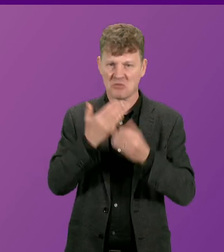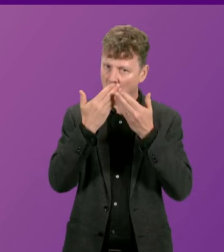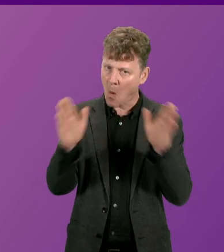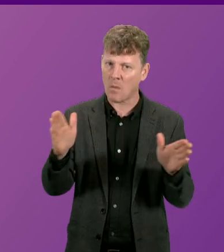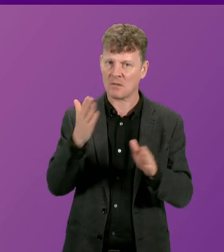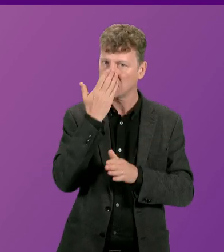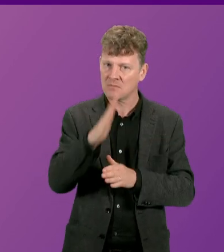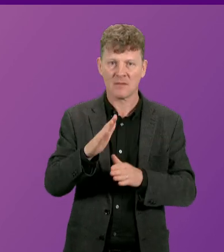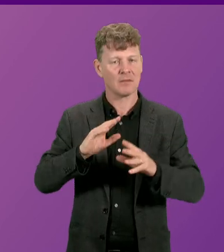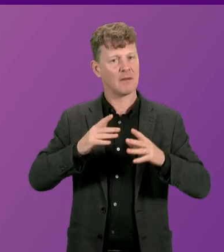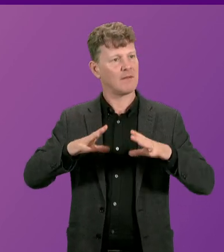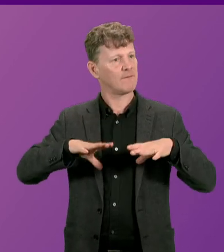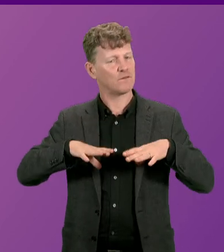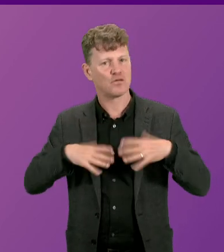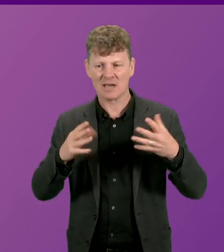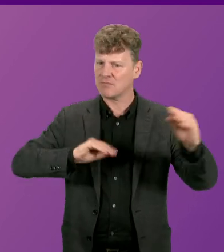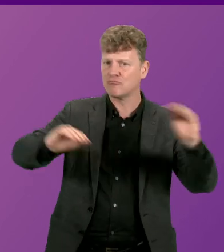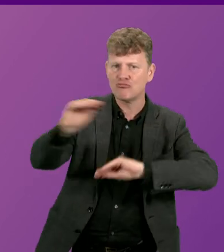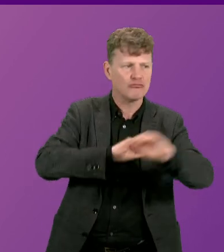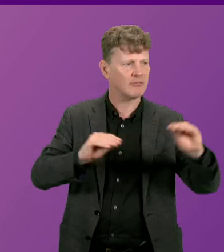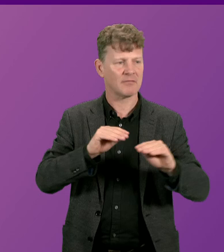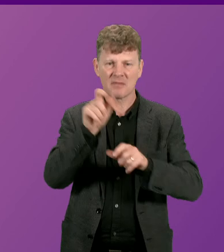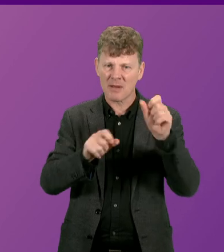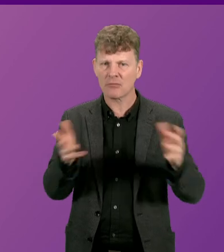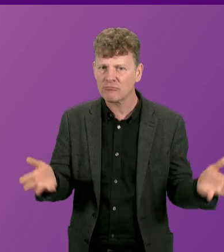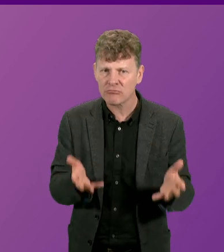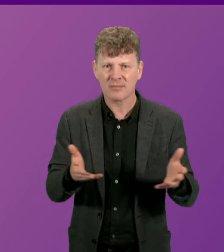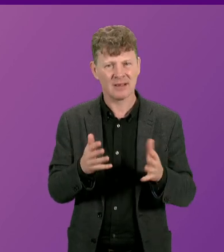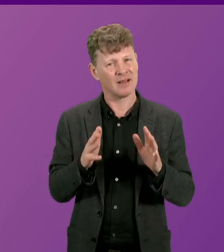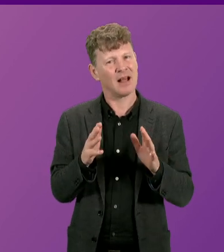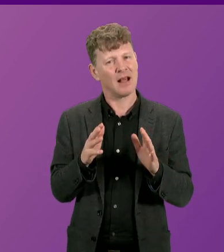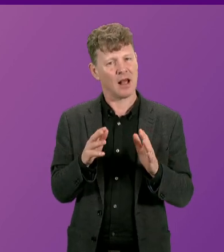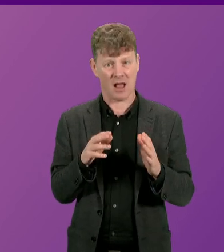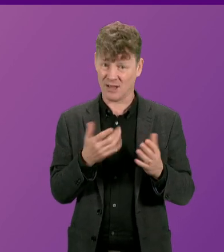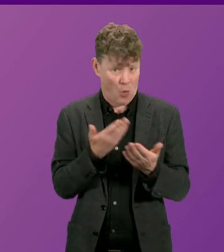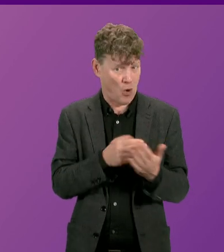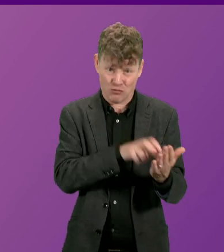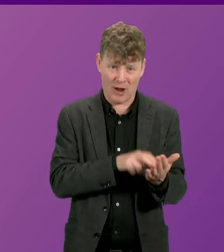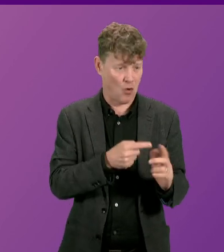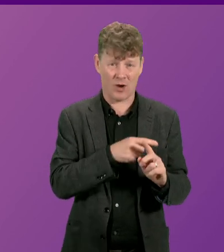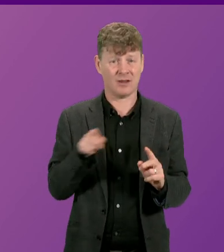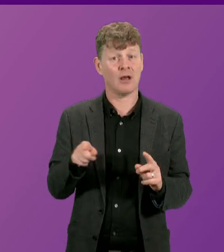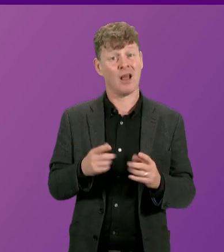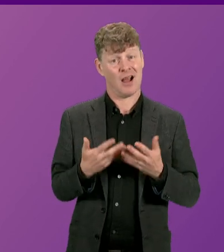of movement for individuals. It is a matter of record that the current United Kingdom